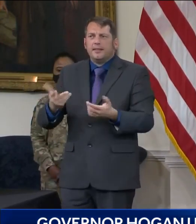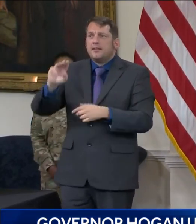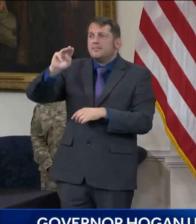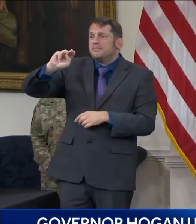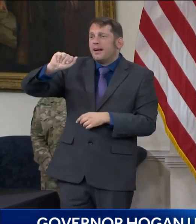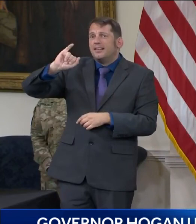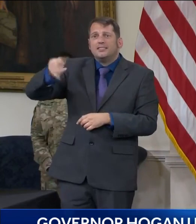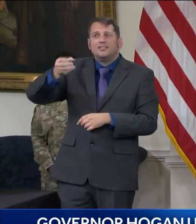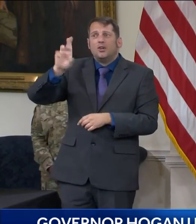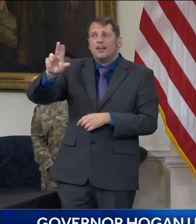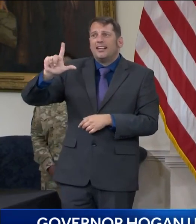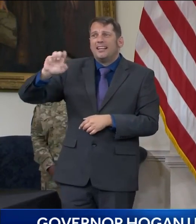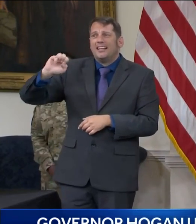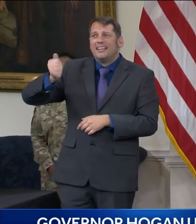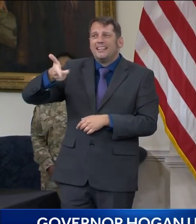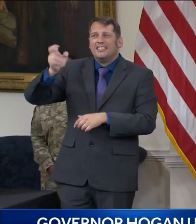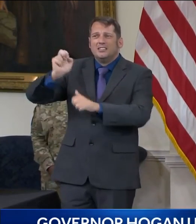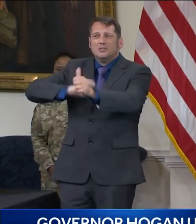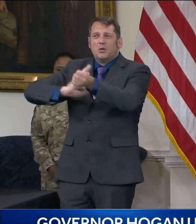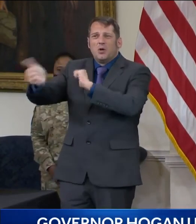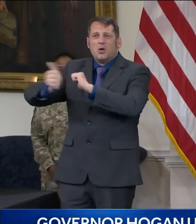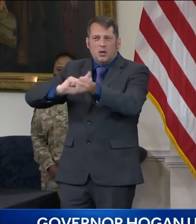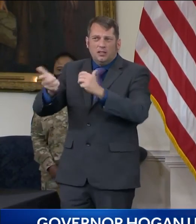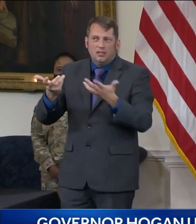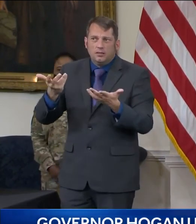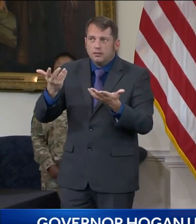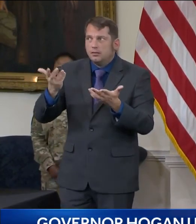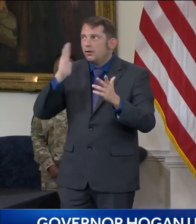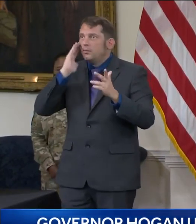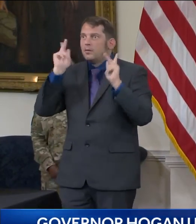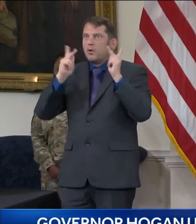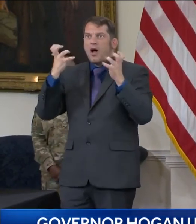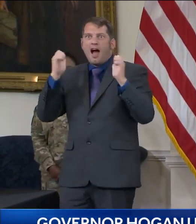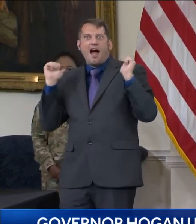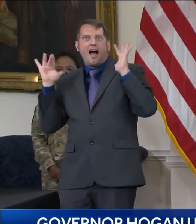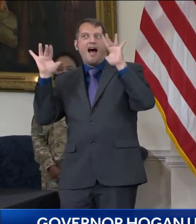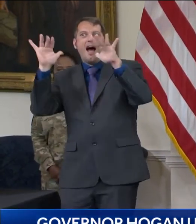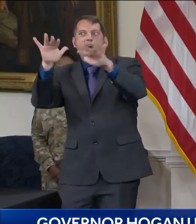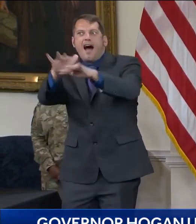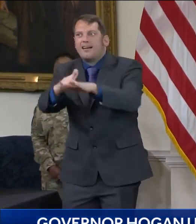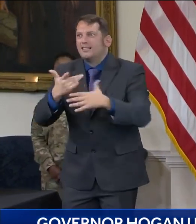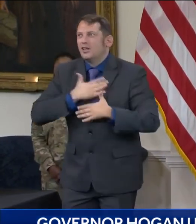I THINK CERTAIN PEOPLE HAVE BEEN TALK ABOUT IT LIKE MAJOR LEAGUE SPORTS FOR EXAMPLE HAVE TALKED ABOUT WE CAN FLL STADIUMS AGAIN